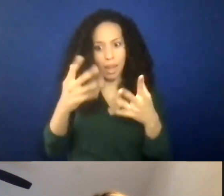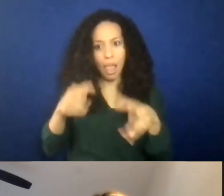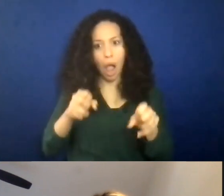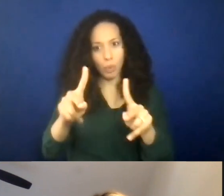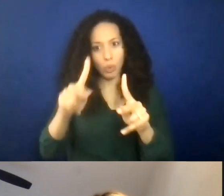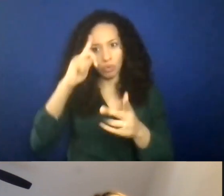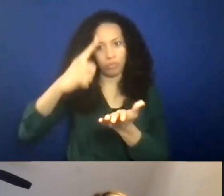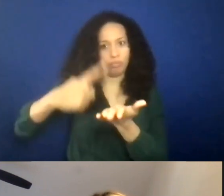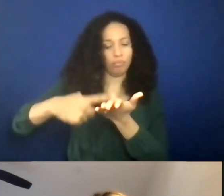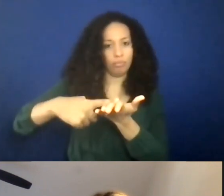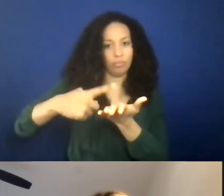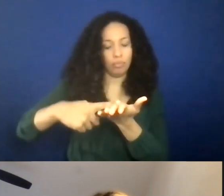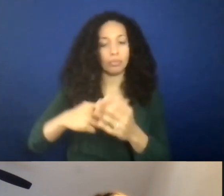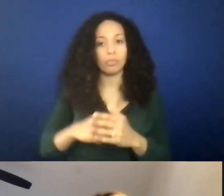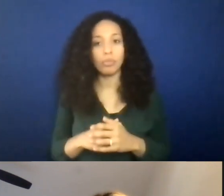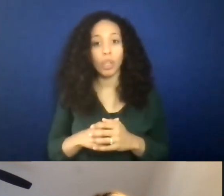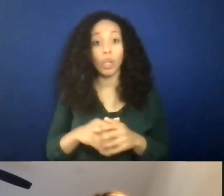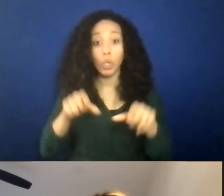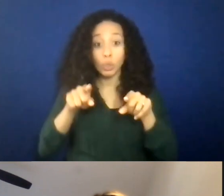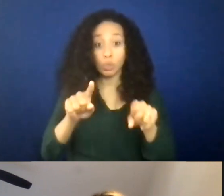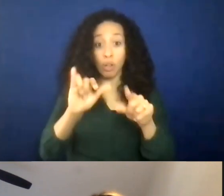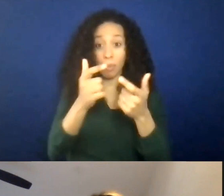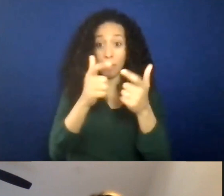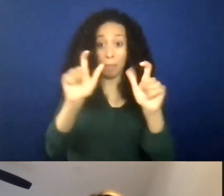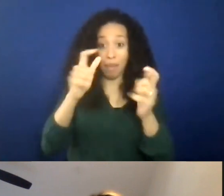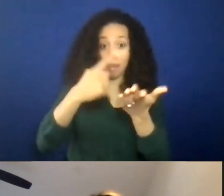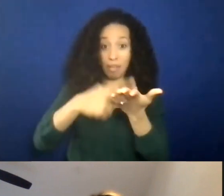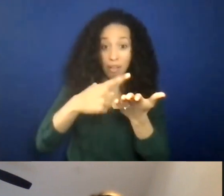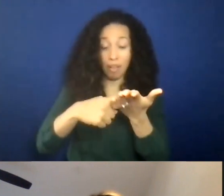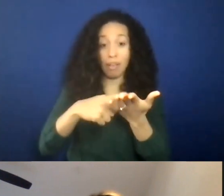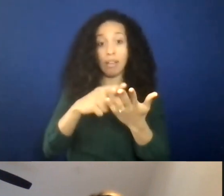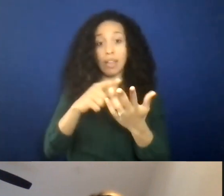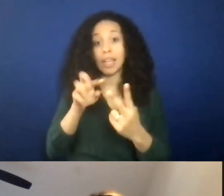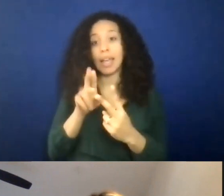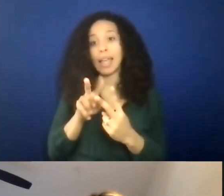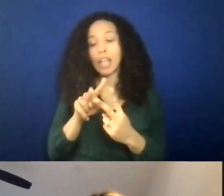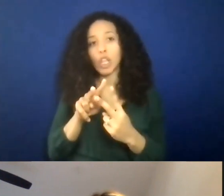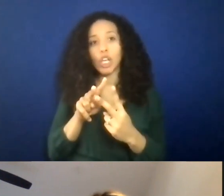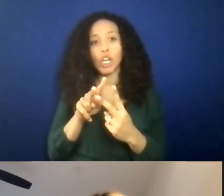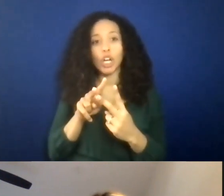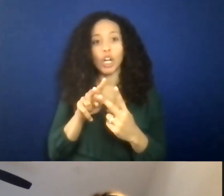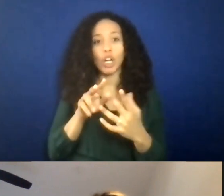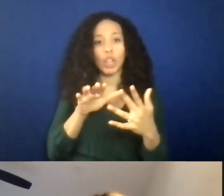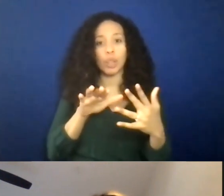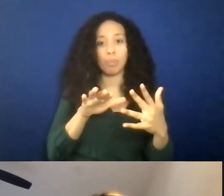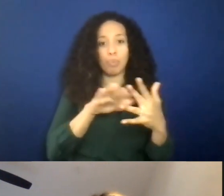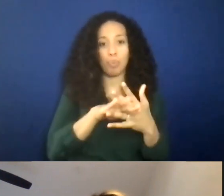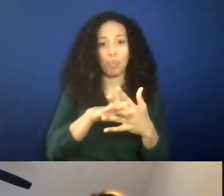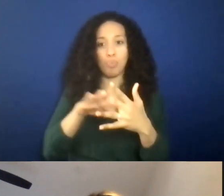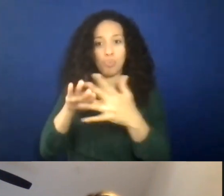big discussions, either the breaks during, in the education system of moving from one